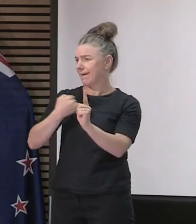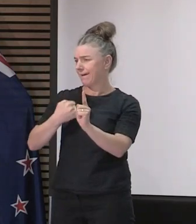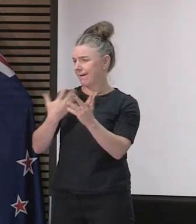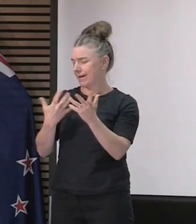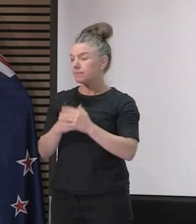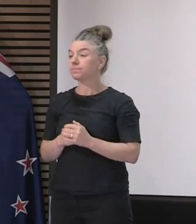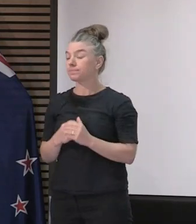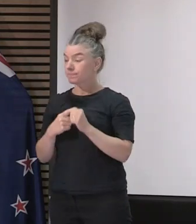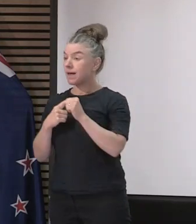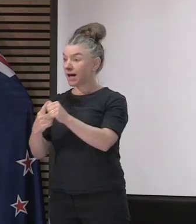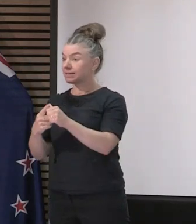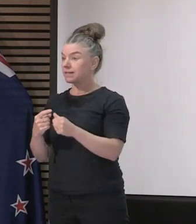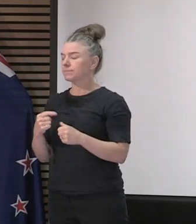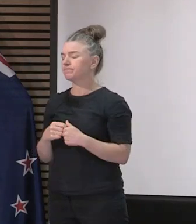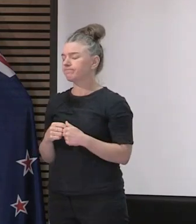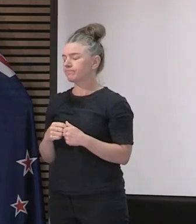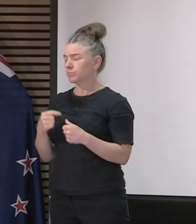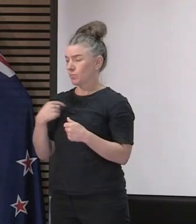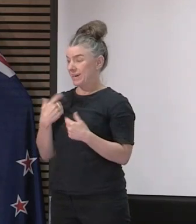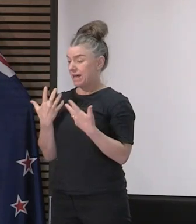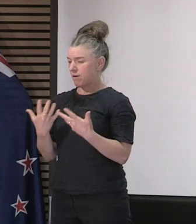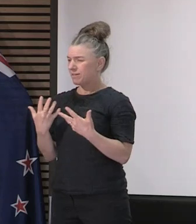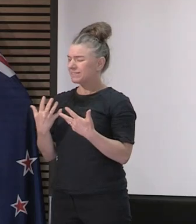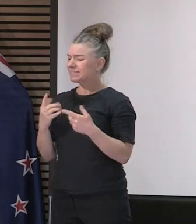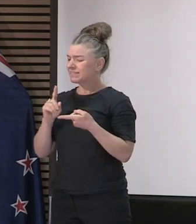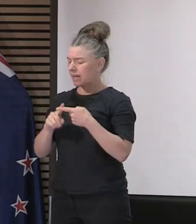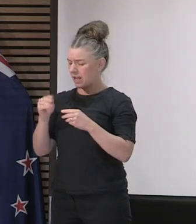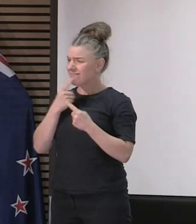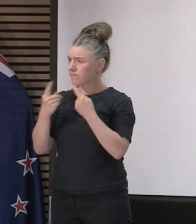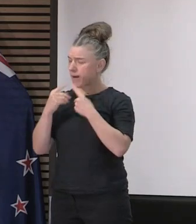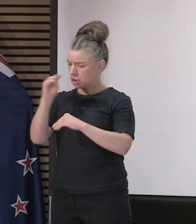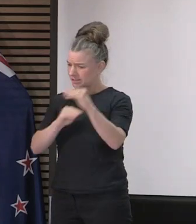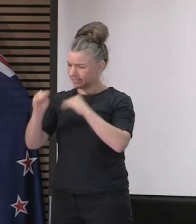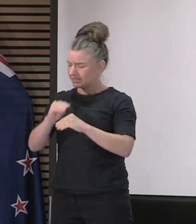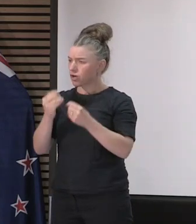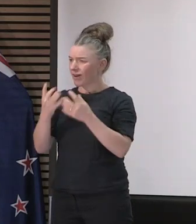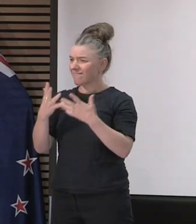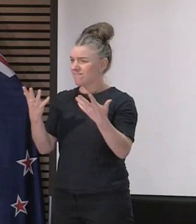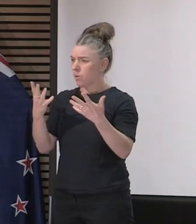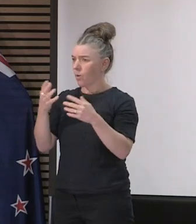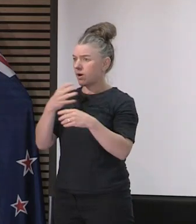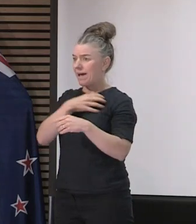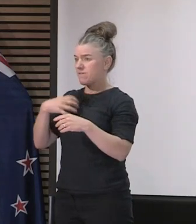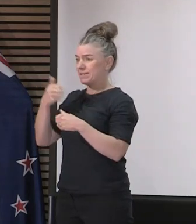need one here in New Zealand to move to level two? >> On the first question we are